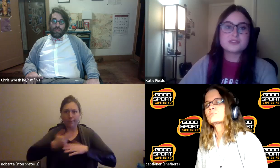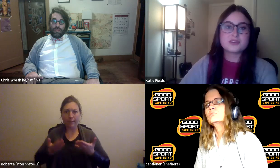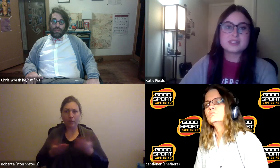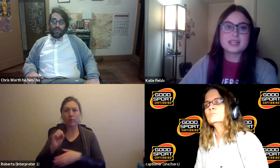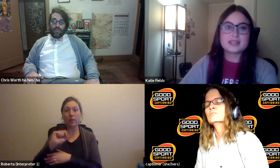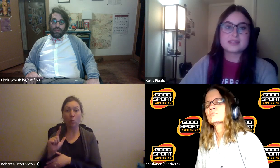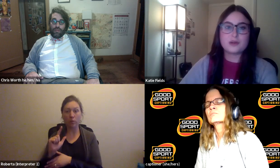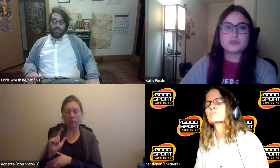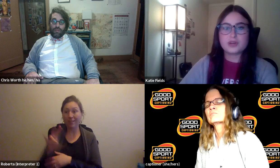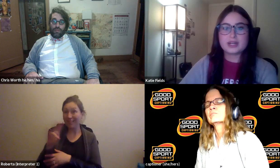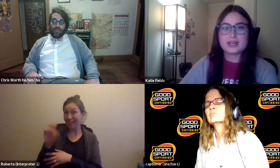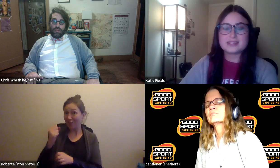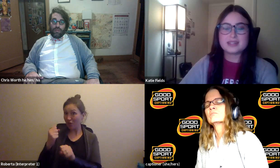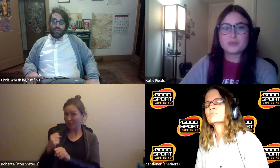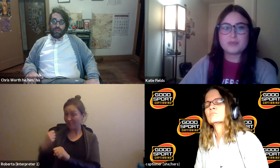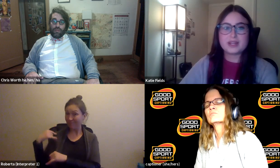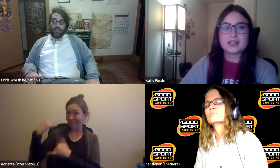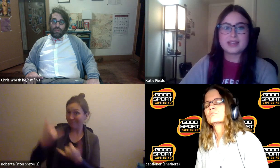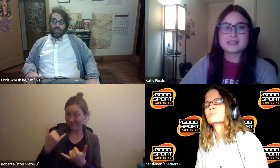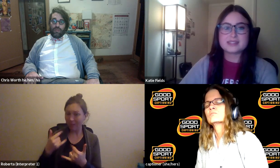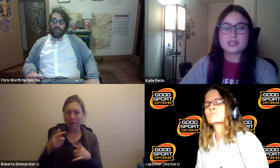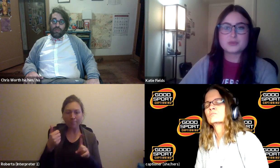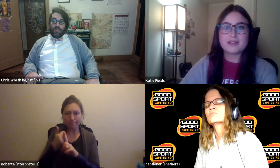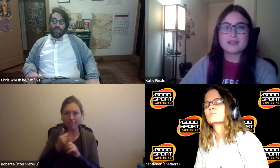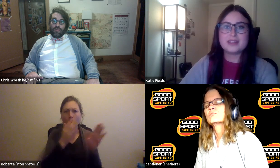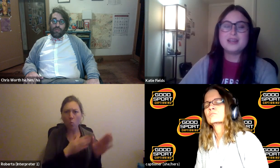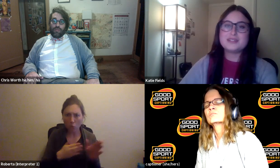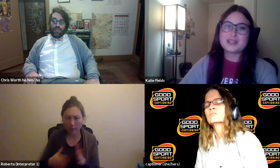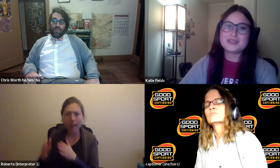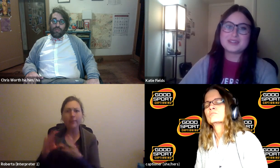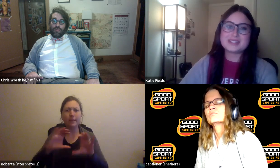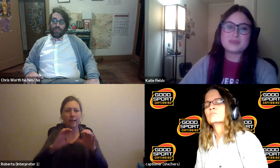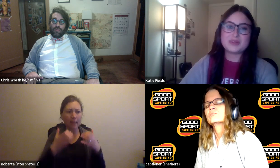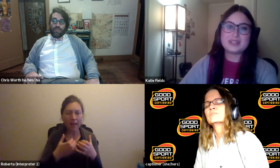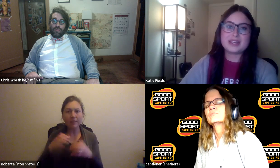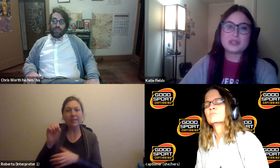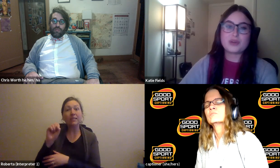Chris has helped organize and implement a class in sexuality, gender and disability at the brown